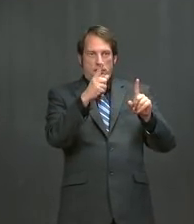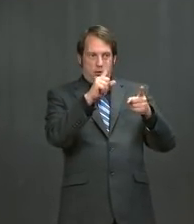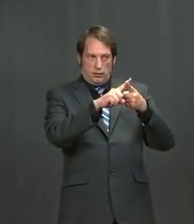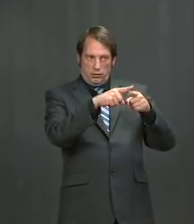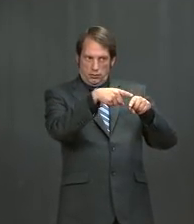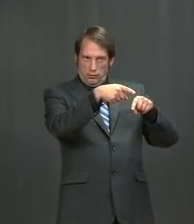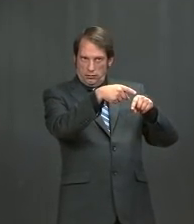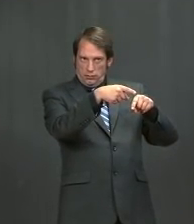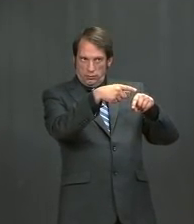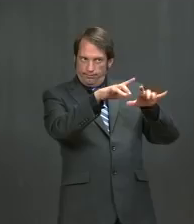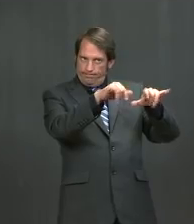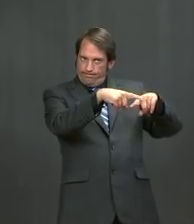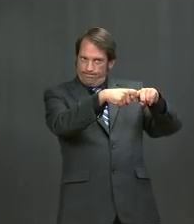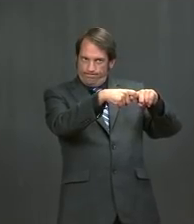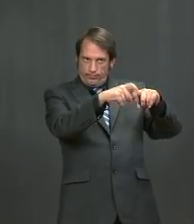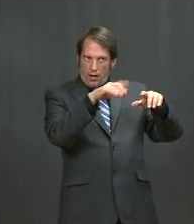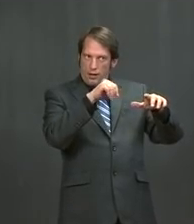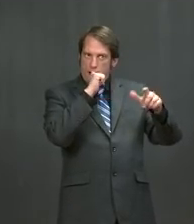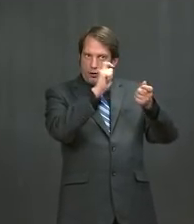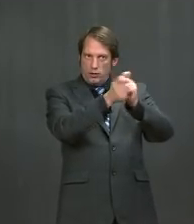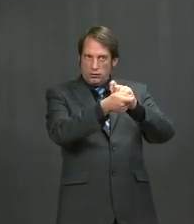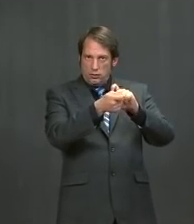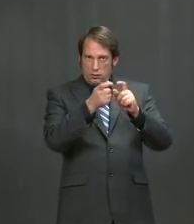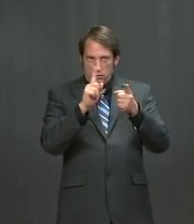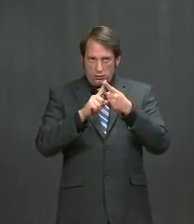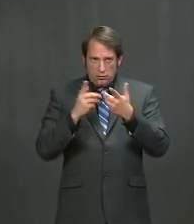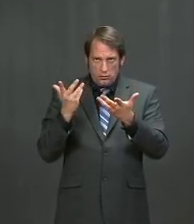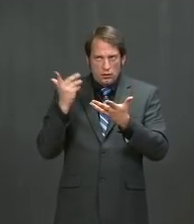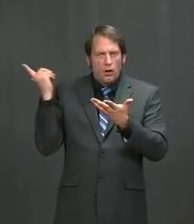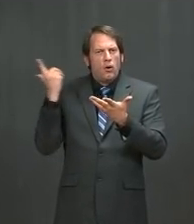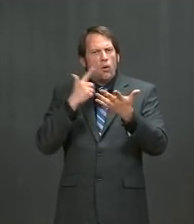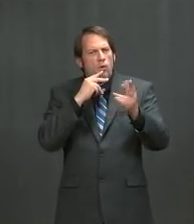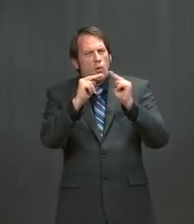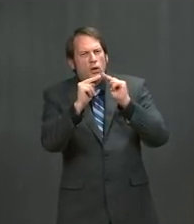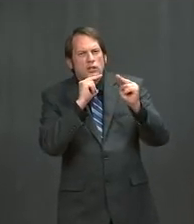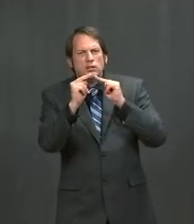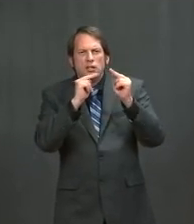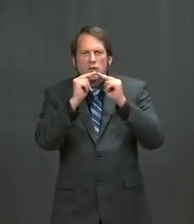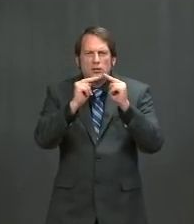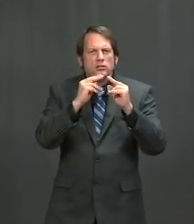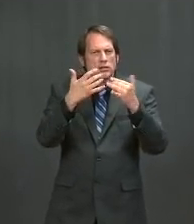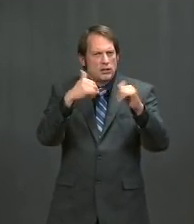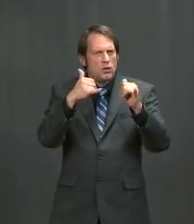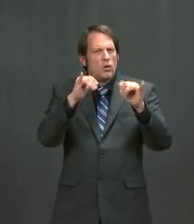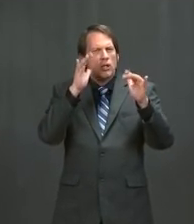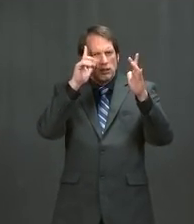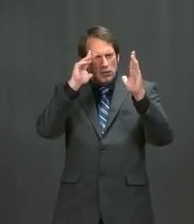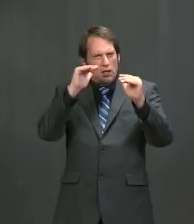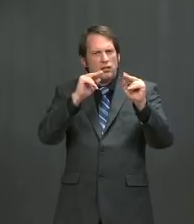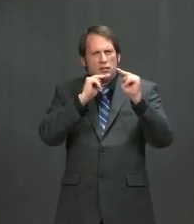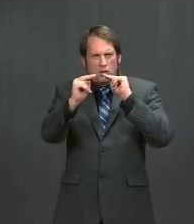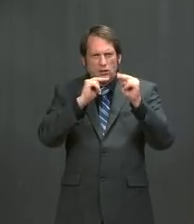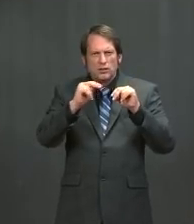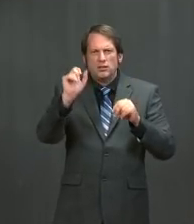or we should approach, the negotiations. And we certainly expect that the primary issues that will be discussed over the course of the coming days